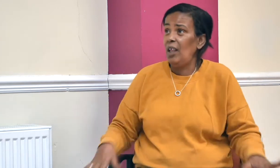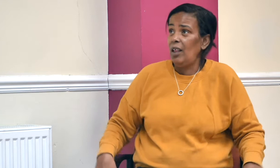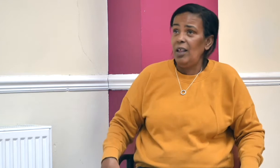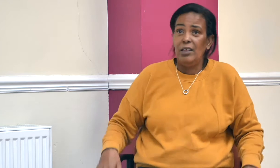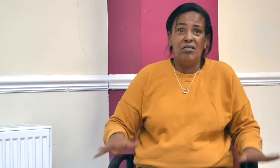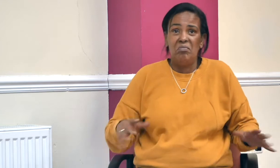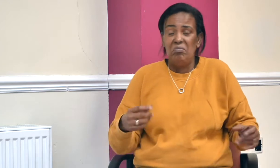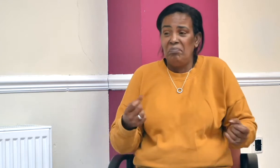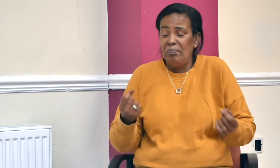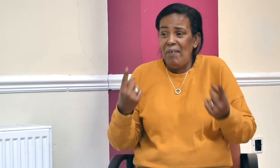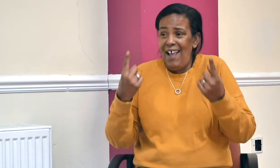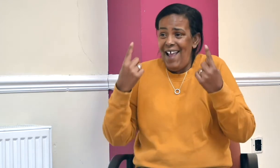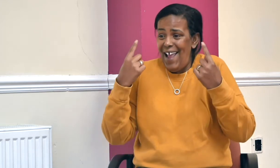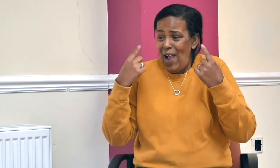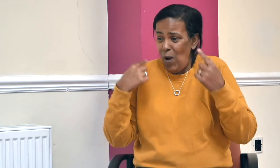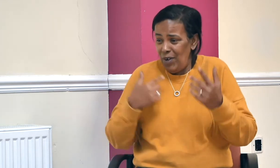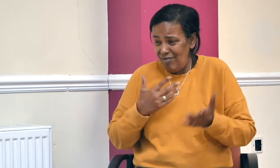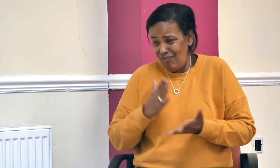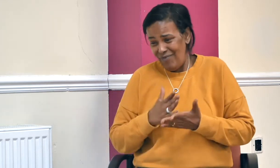Most of it went over my head!